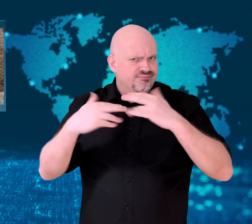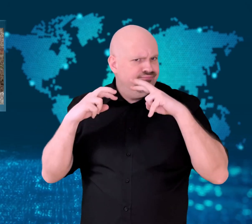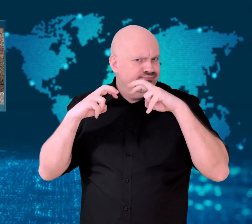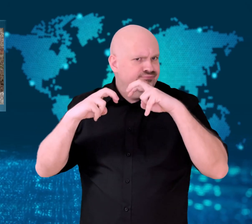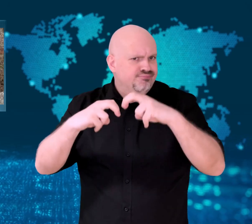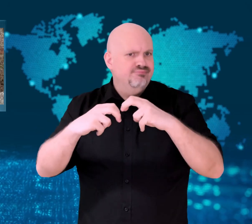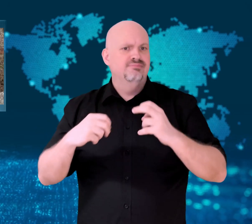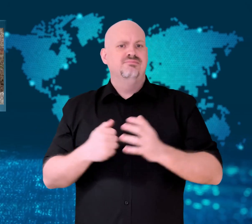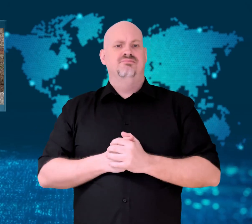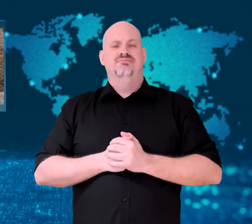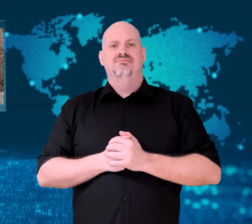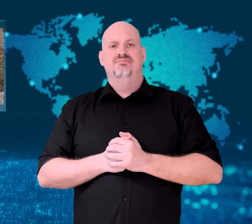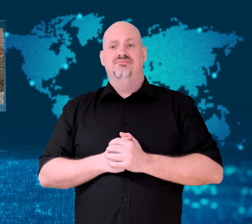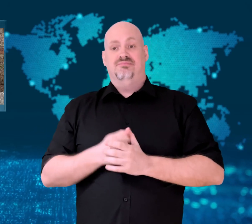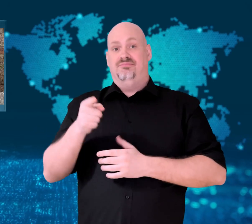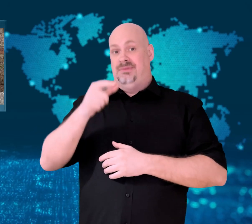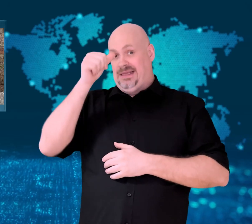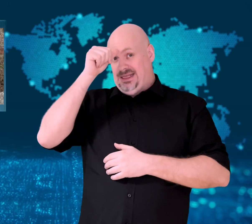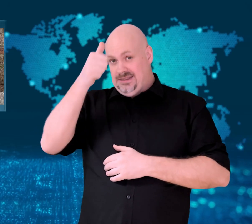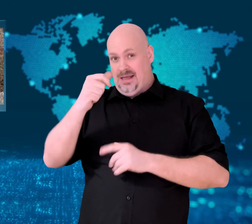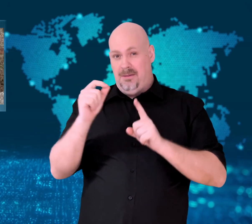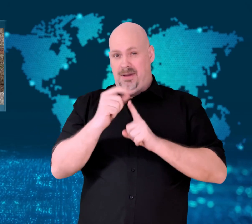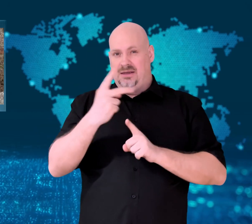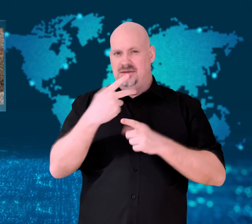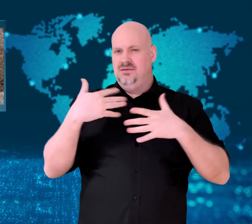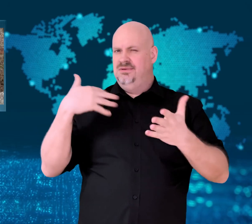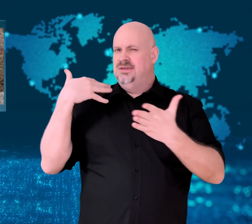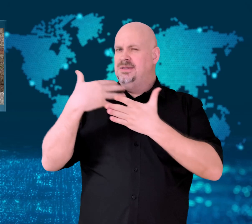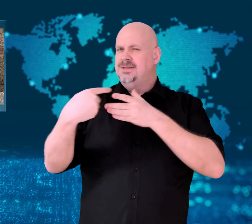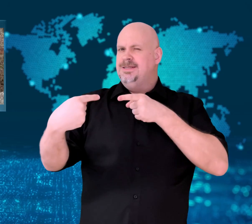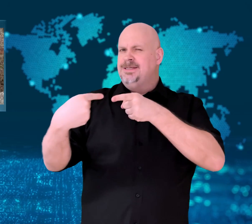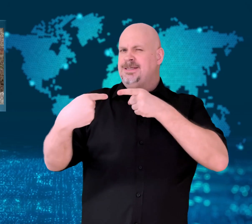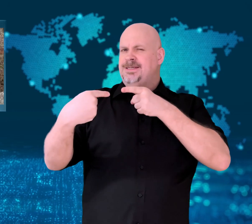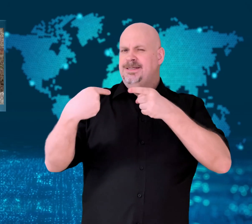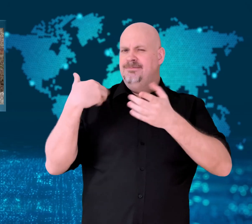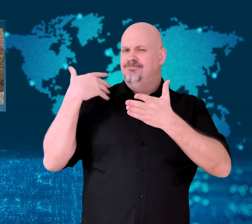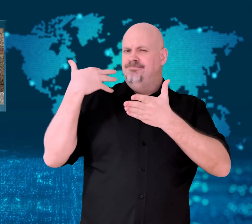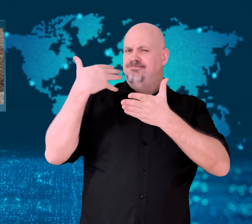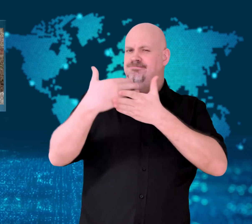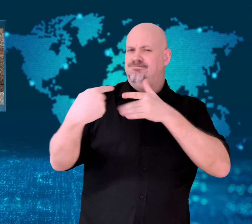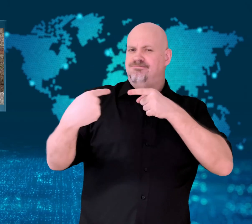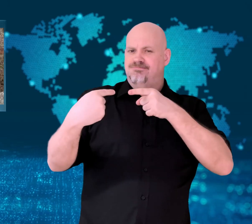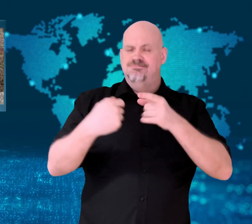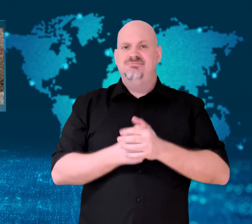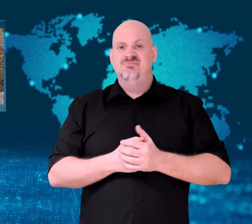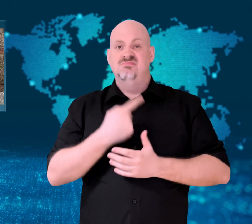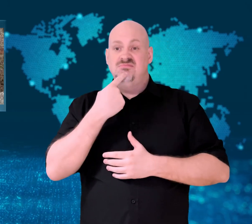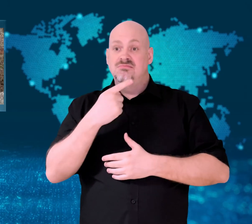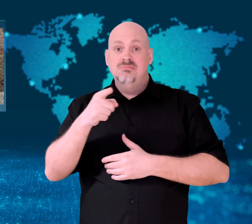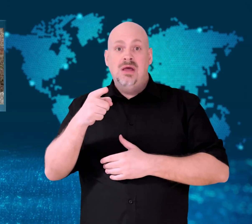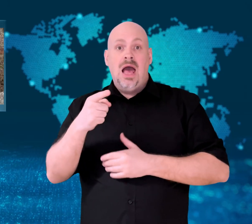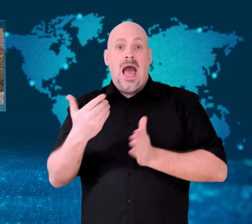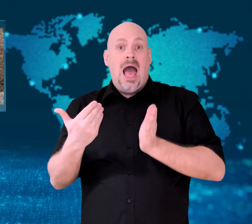the missile’s accidental firing. Pakistan, a longtime enemy of India,